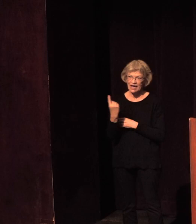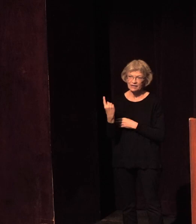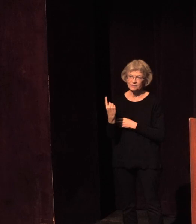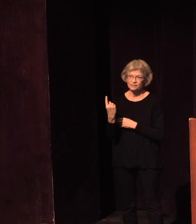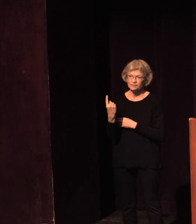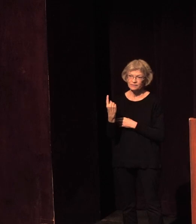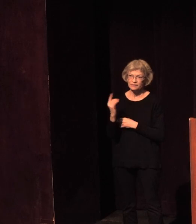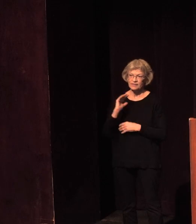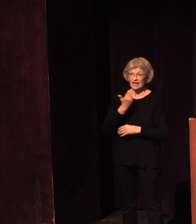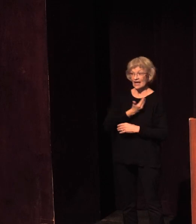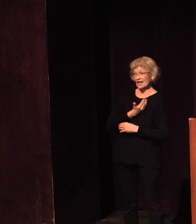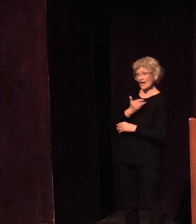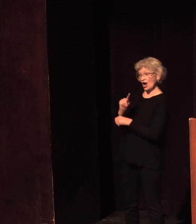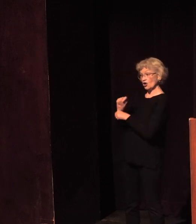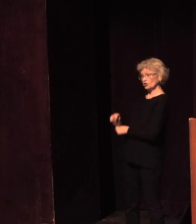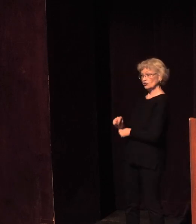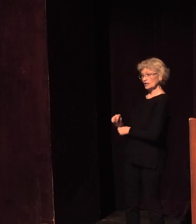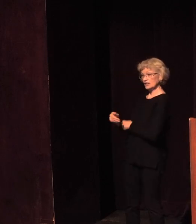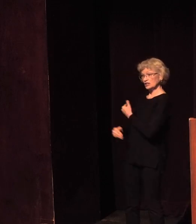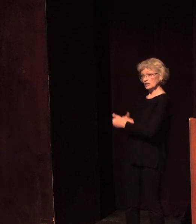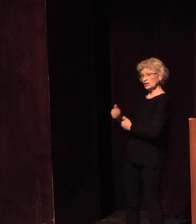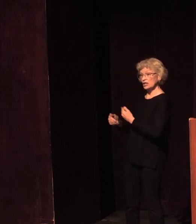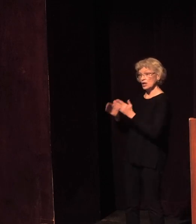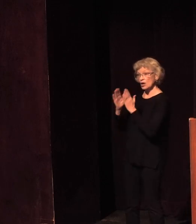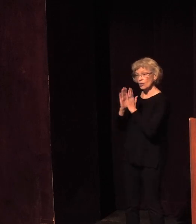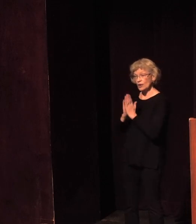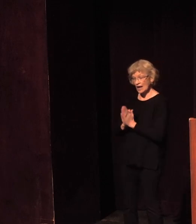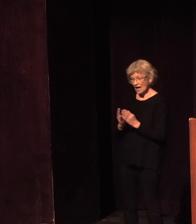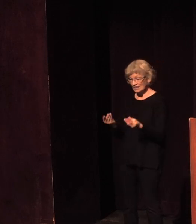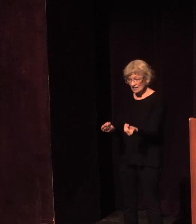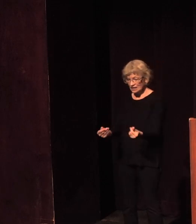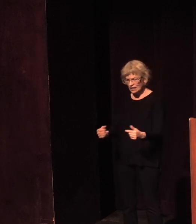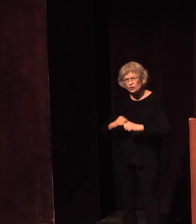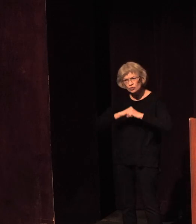and so I am especially humbled to be able to welcome all of you today.